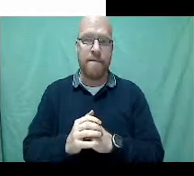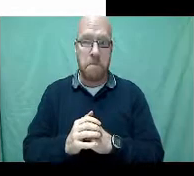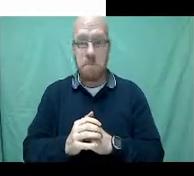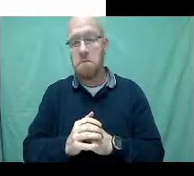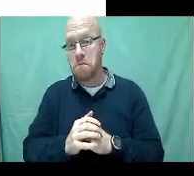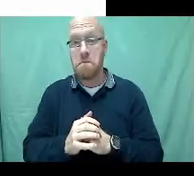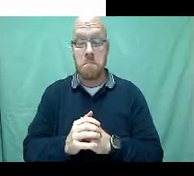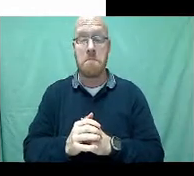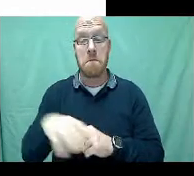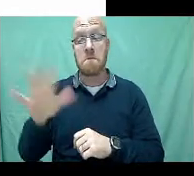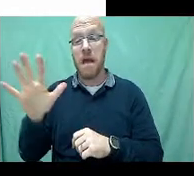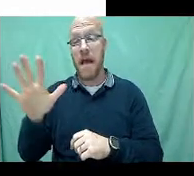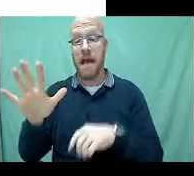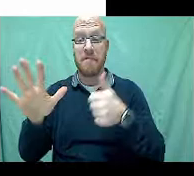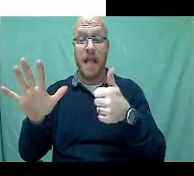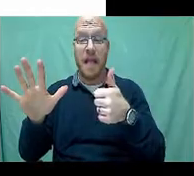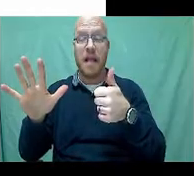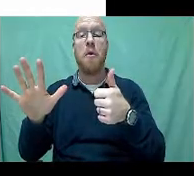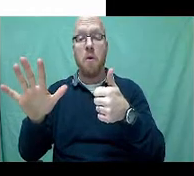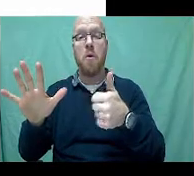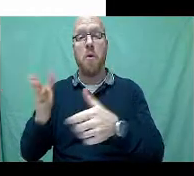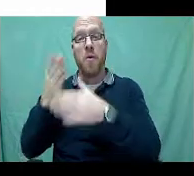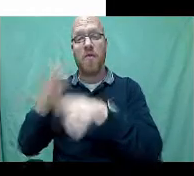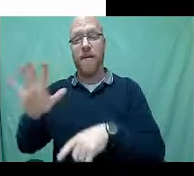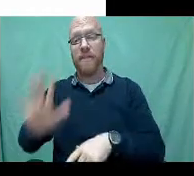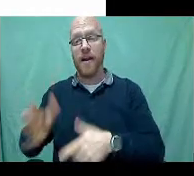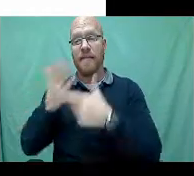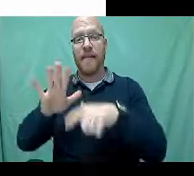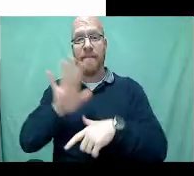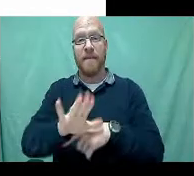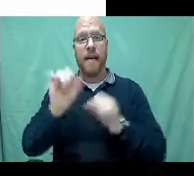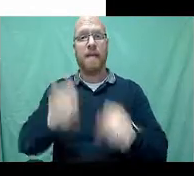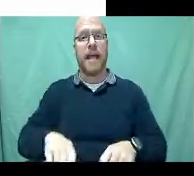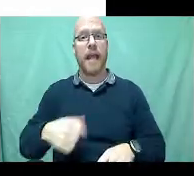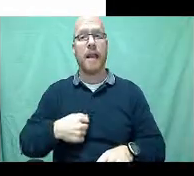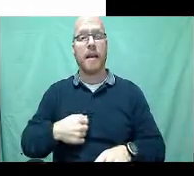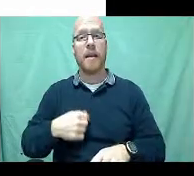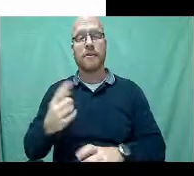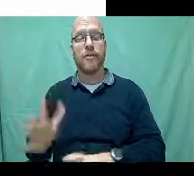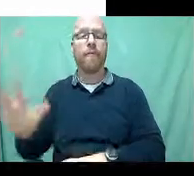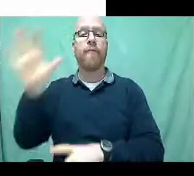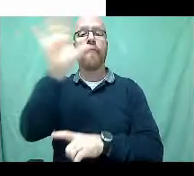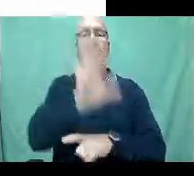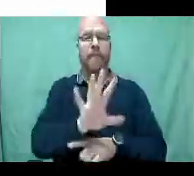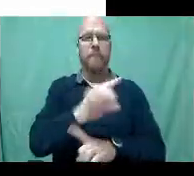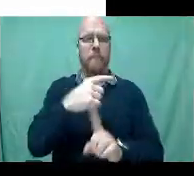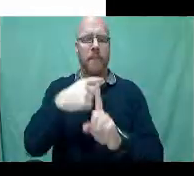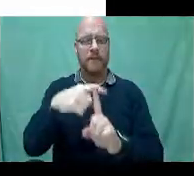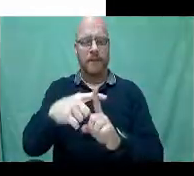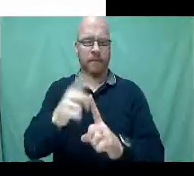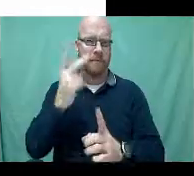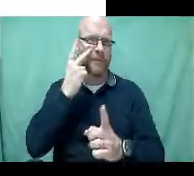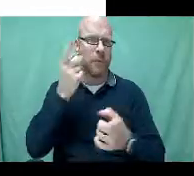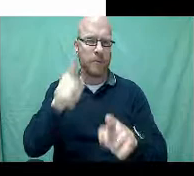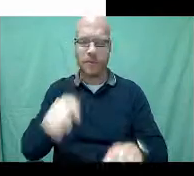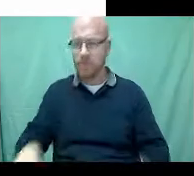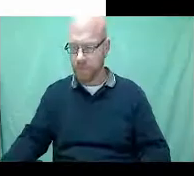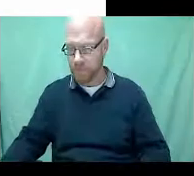Well, they add up to multiples of 5 so I can divide by 5, positive 5, and see what's left on the inside.